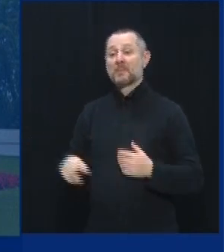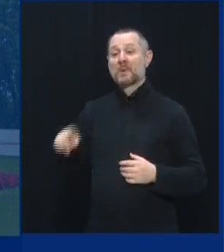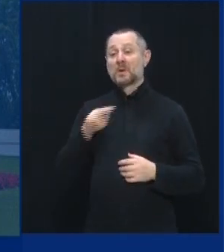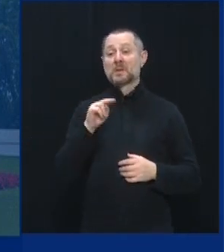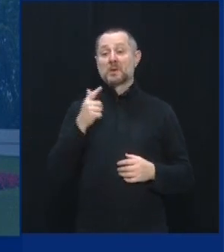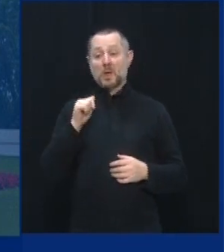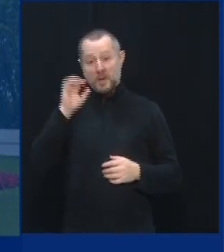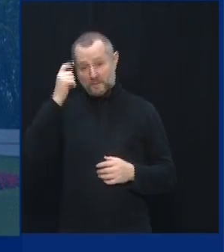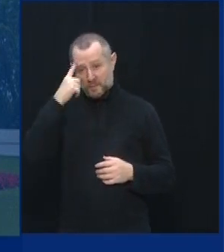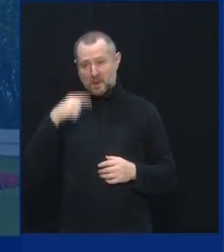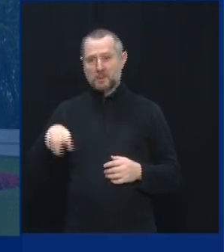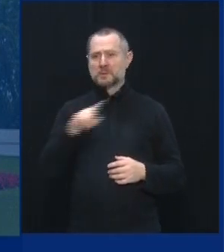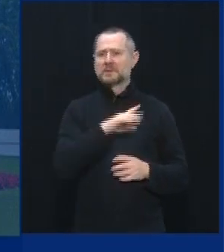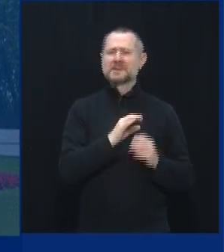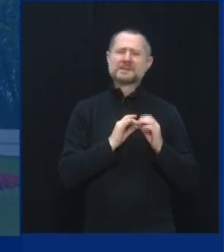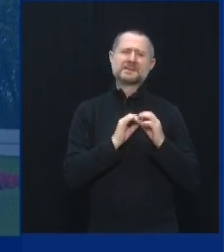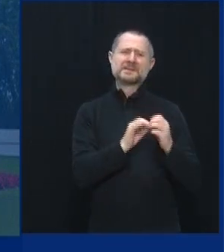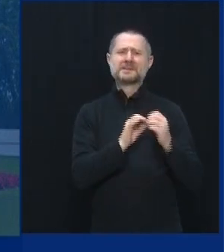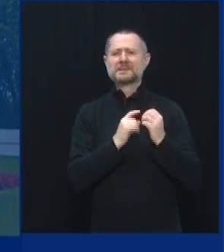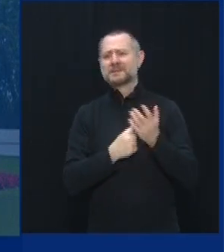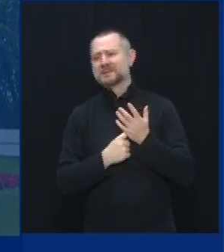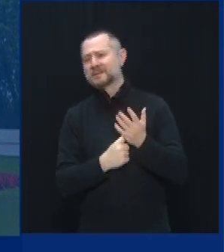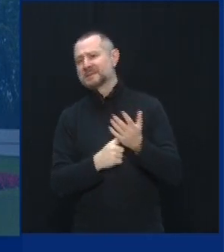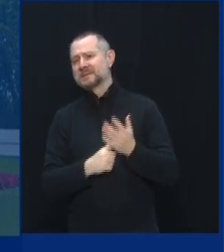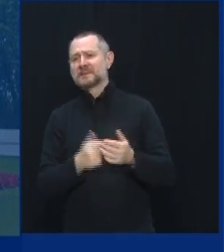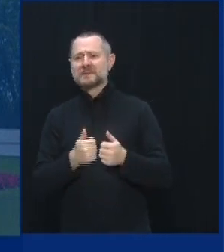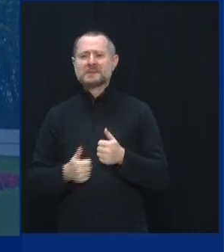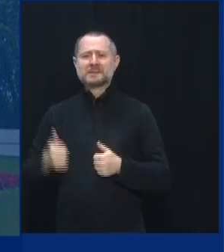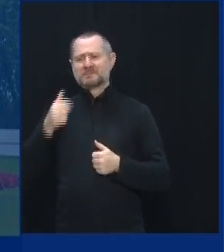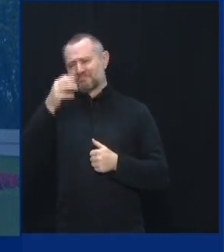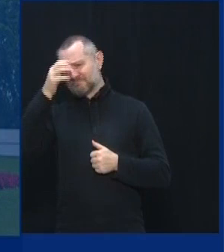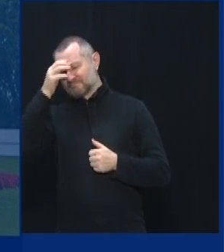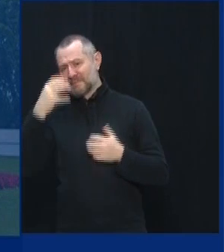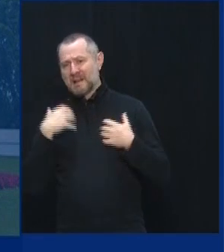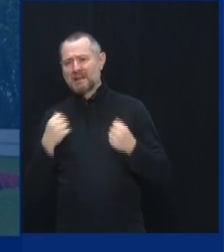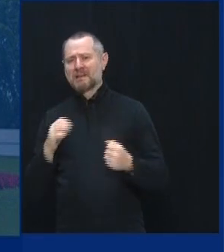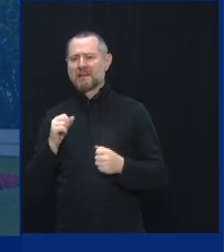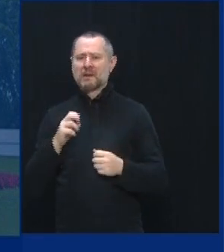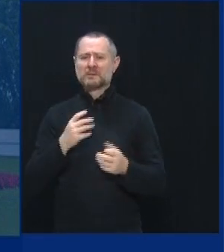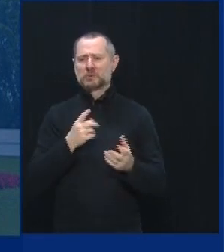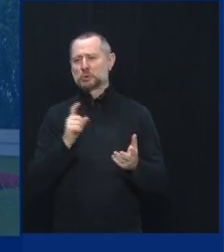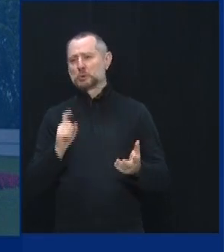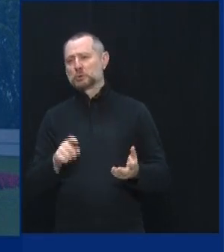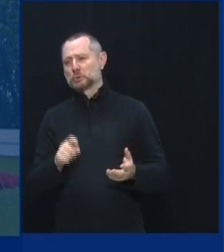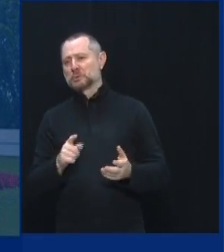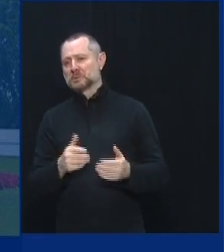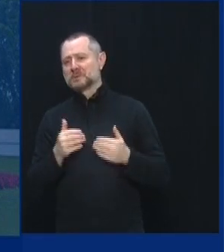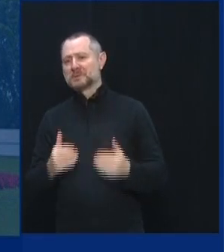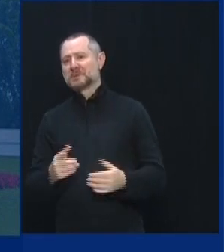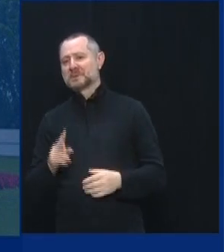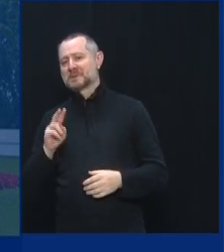DOSAGE. THERE'S BEEN A DIALOGUE BY SOME